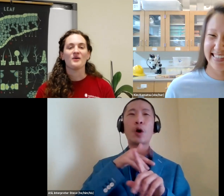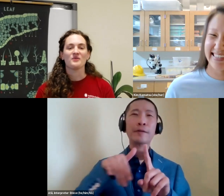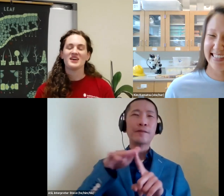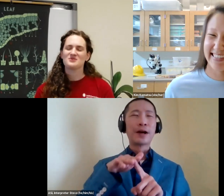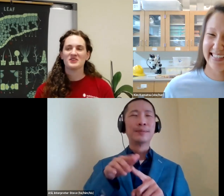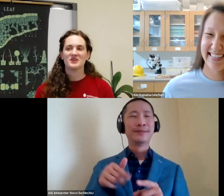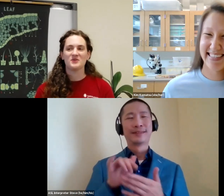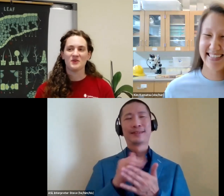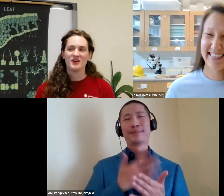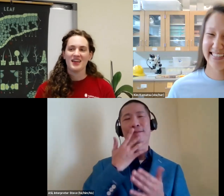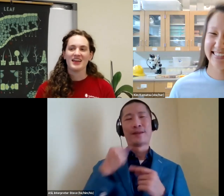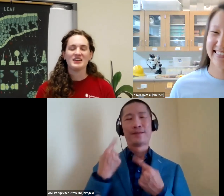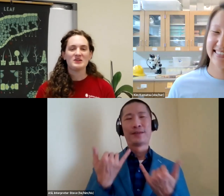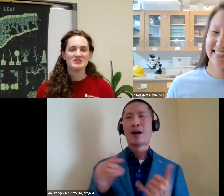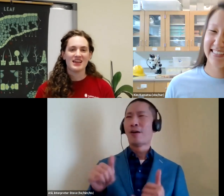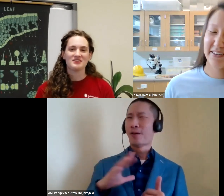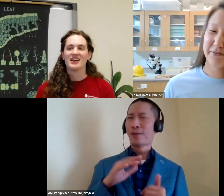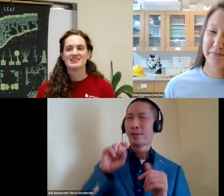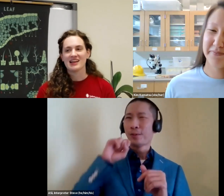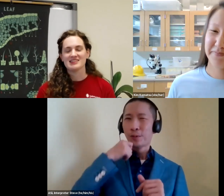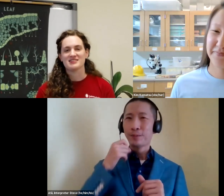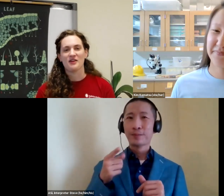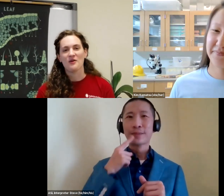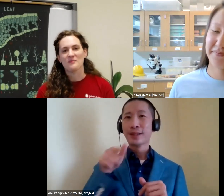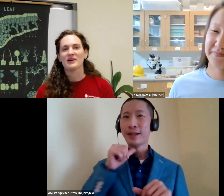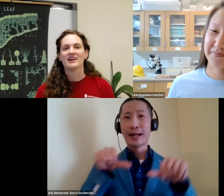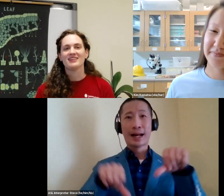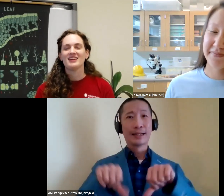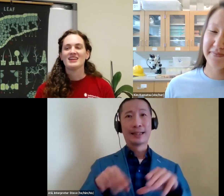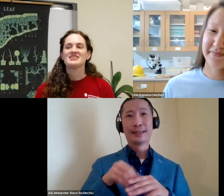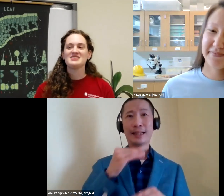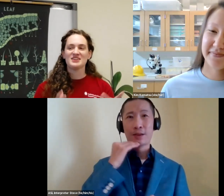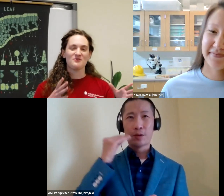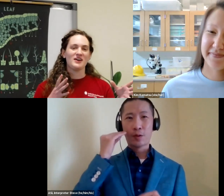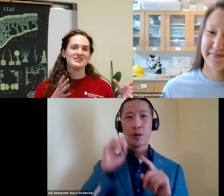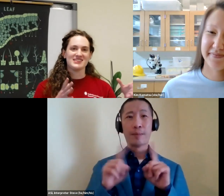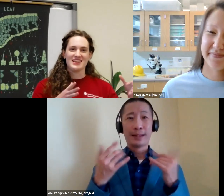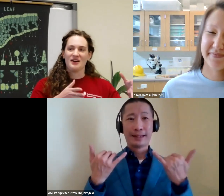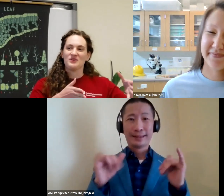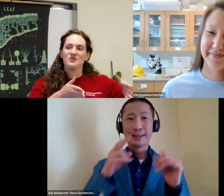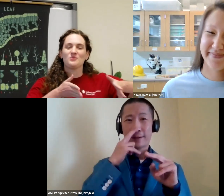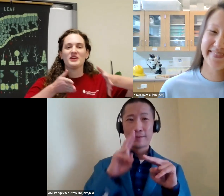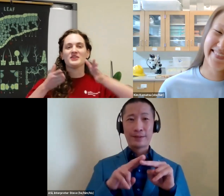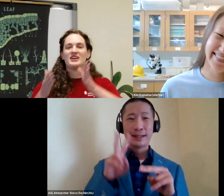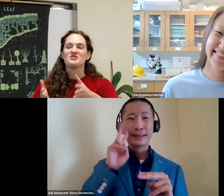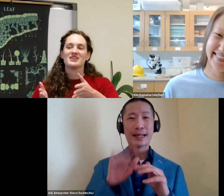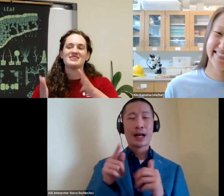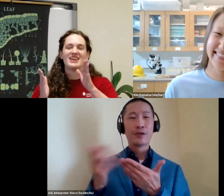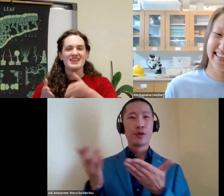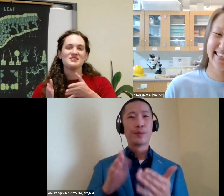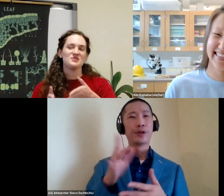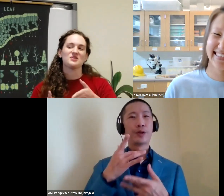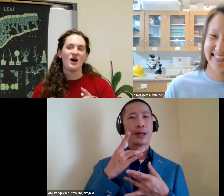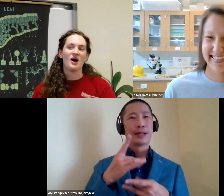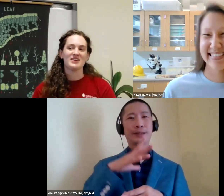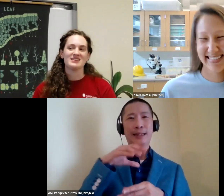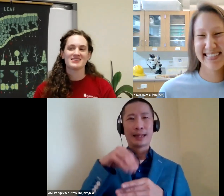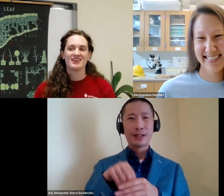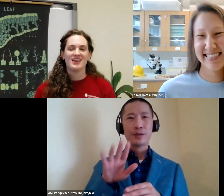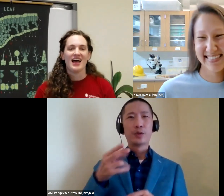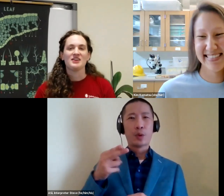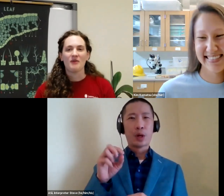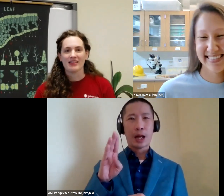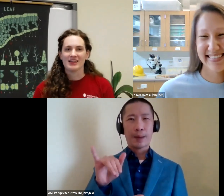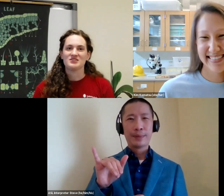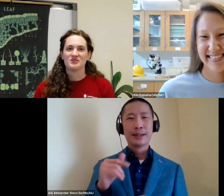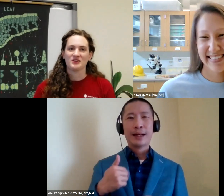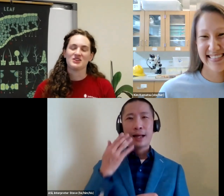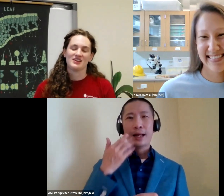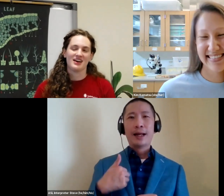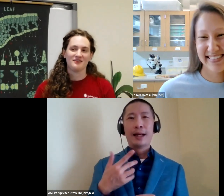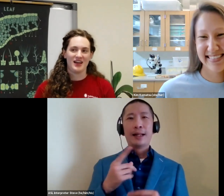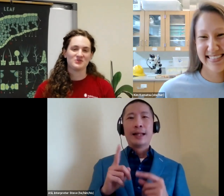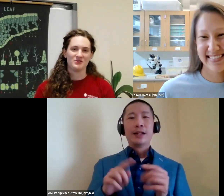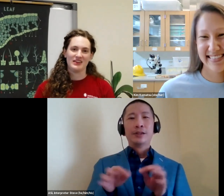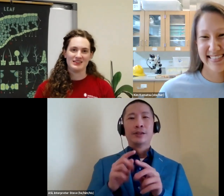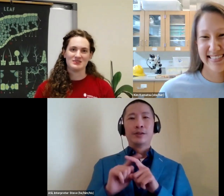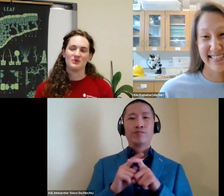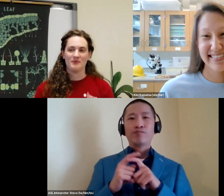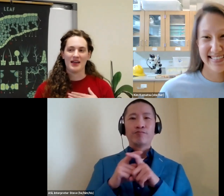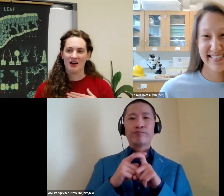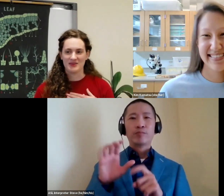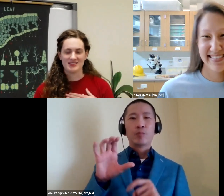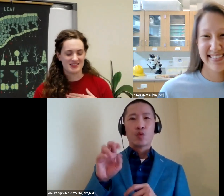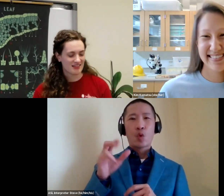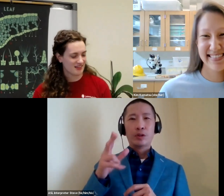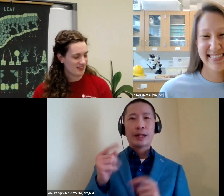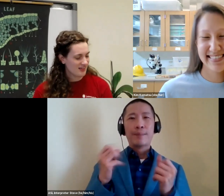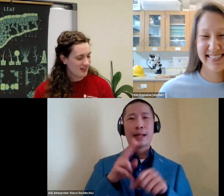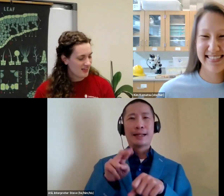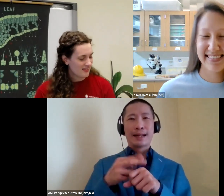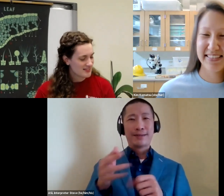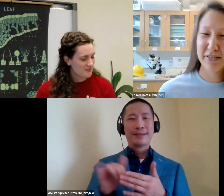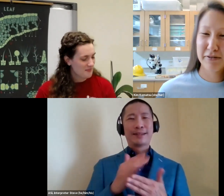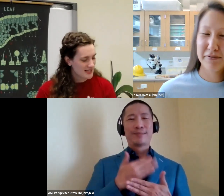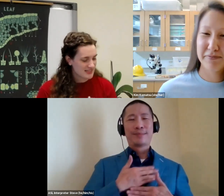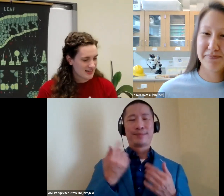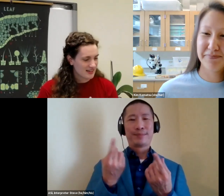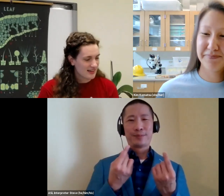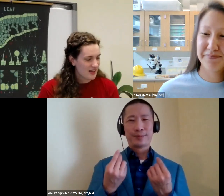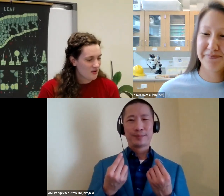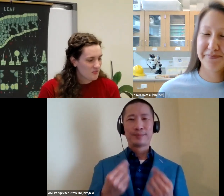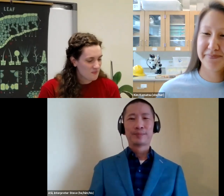Emily Borger: Oh that's really cool and I know you said you're not a scientist at home, but it's still fun to see how you bring your interest into your hobbies I know I like to crochet a lot of natural things is one of my hobbies that's amazing.